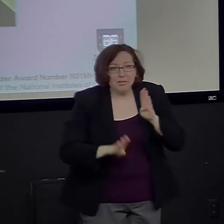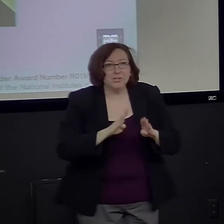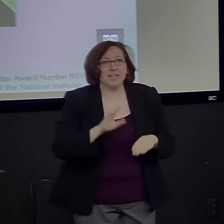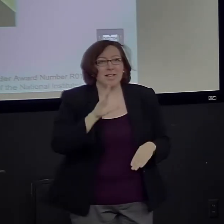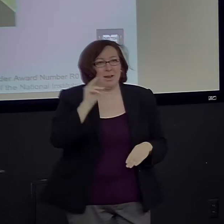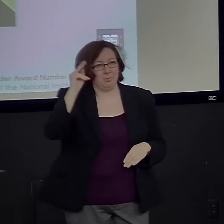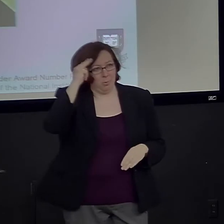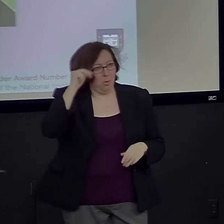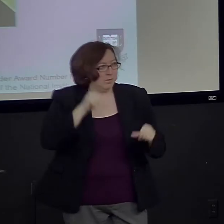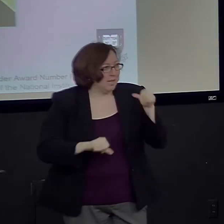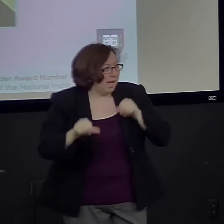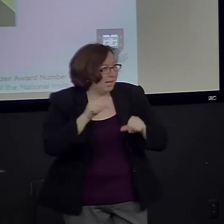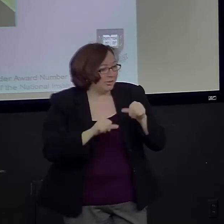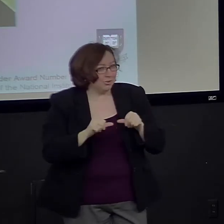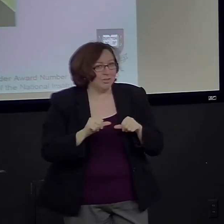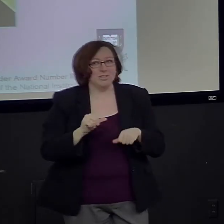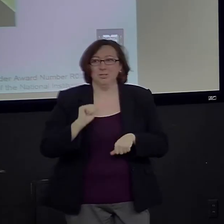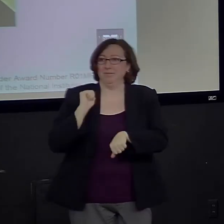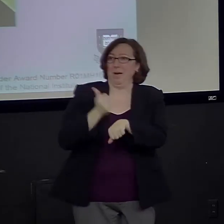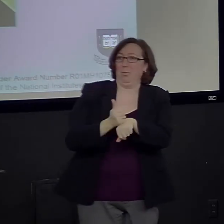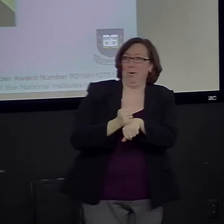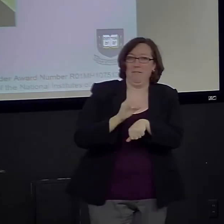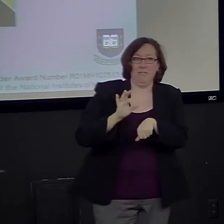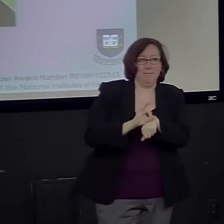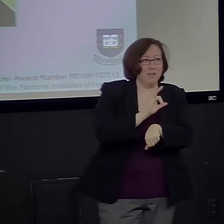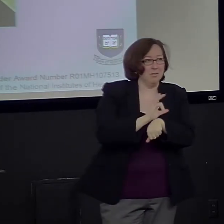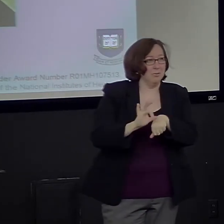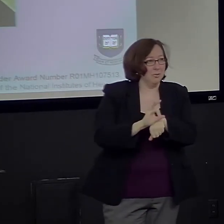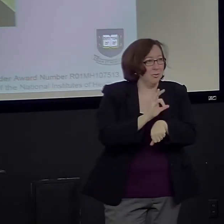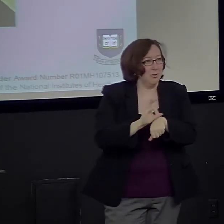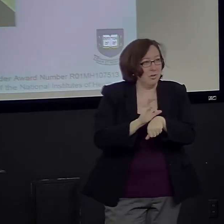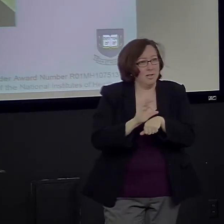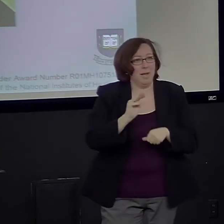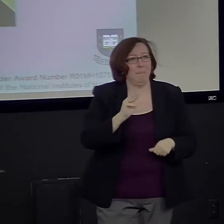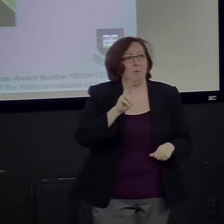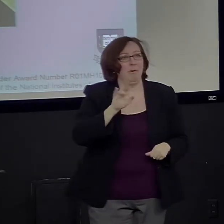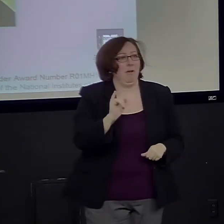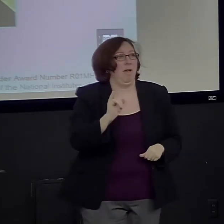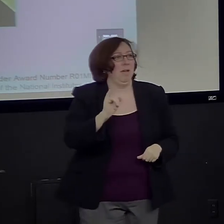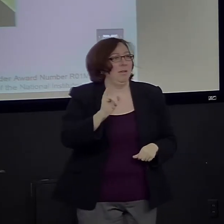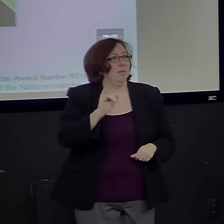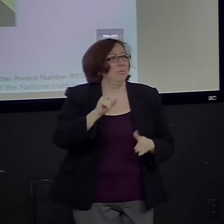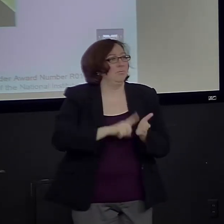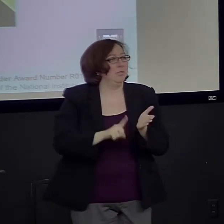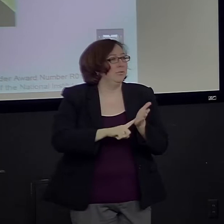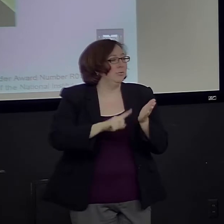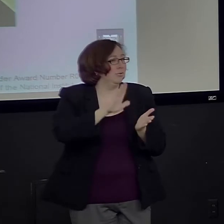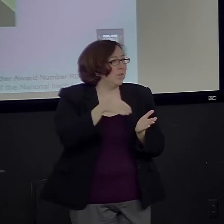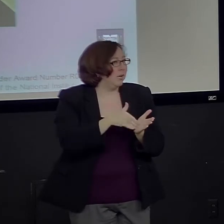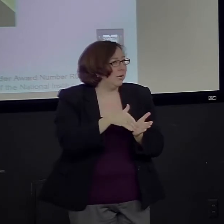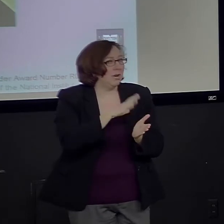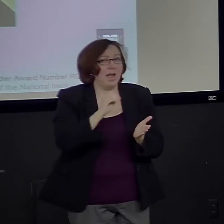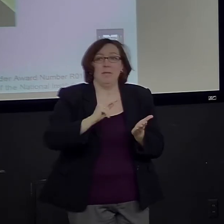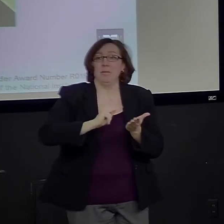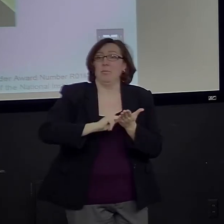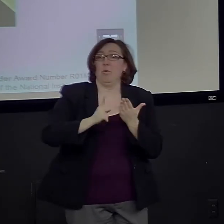of the functional MRI research center and the program for imaging and cognitive science